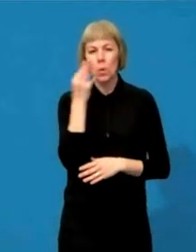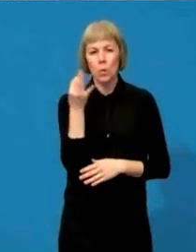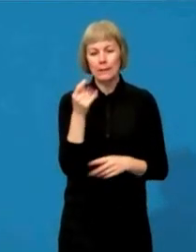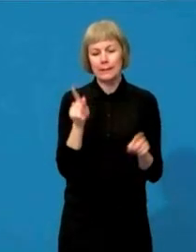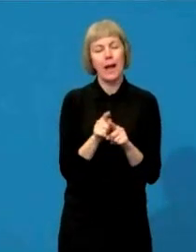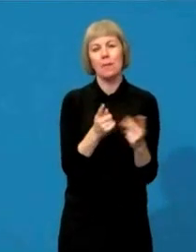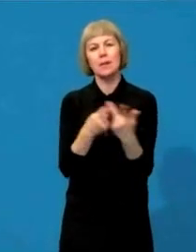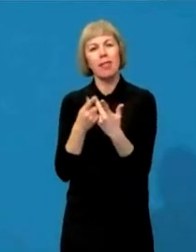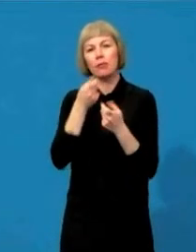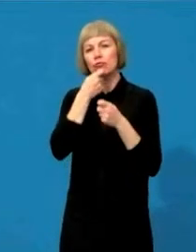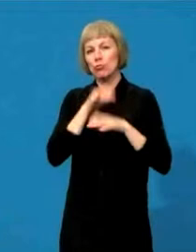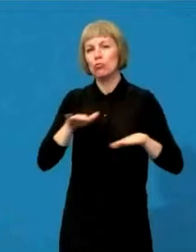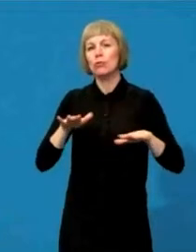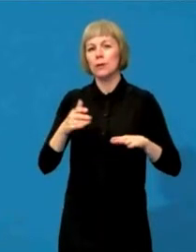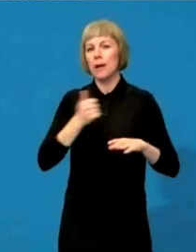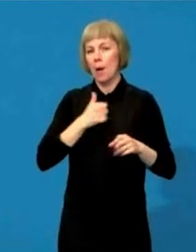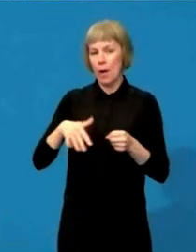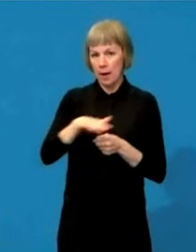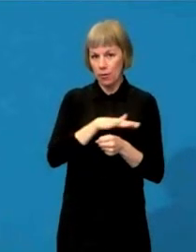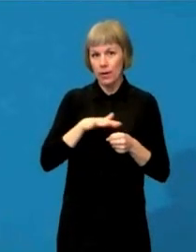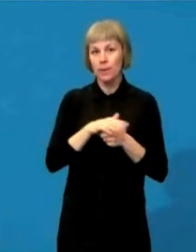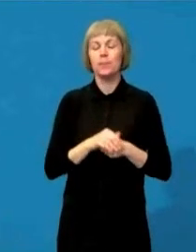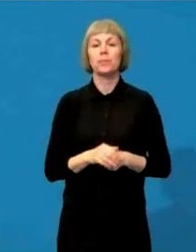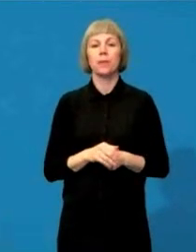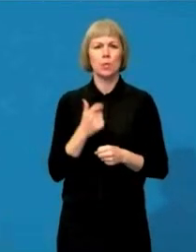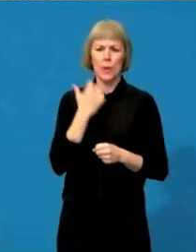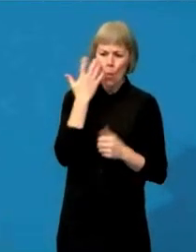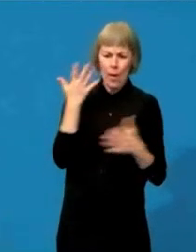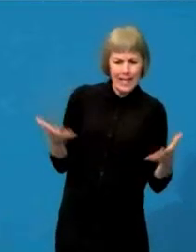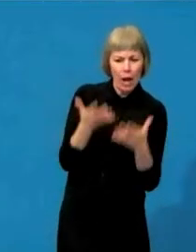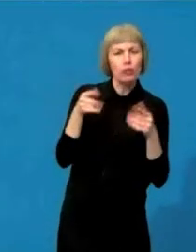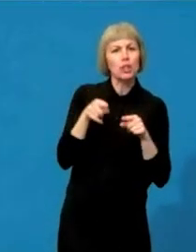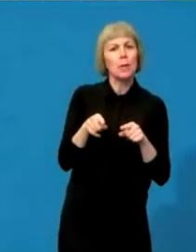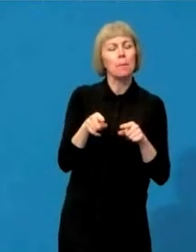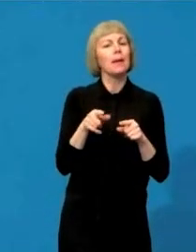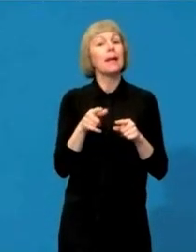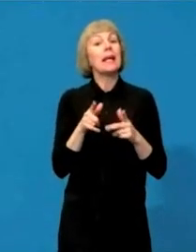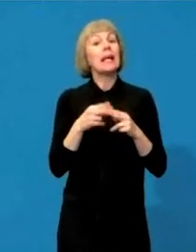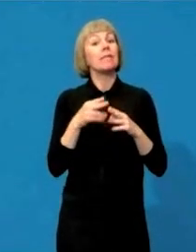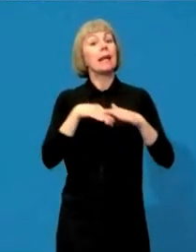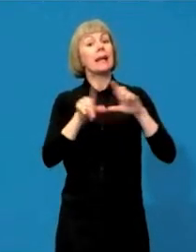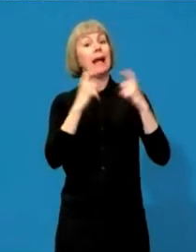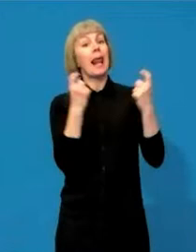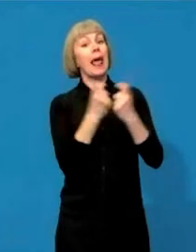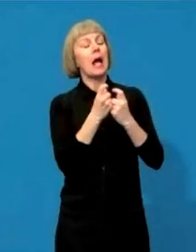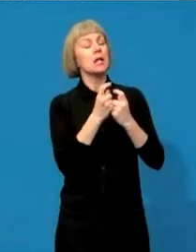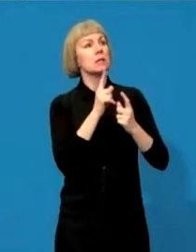One of the things in school that we would encourage him to do was to leave the classroom, if things were getting too challenging, and not to overturn desks and